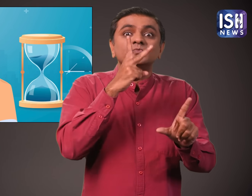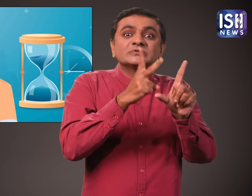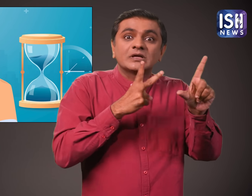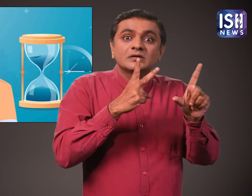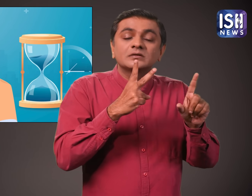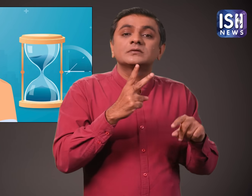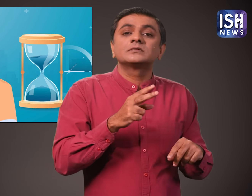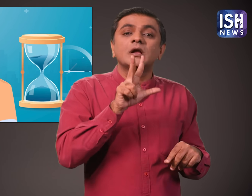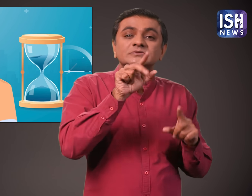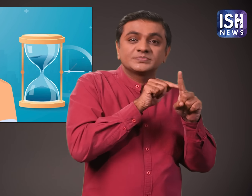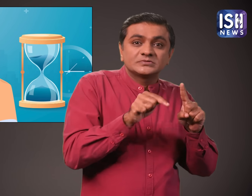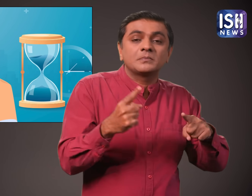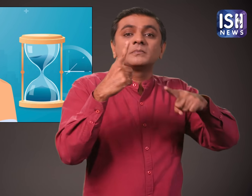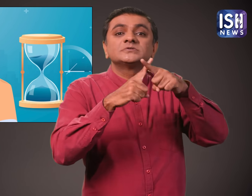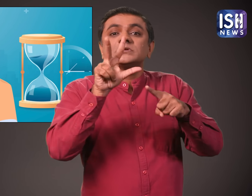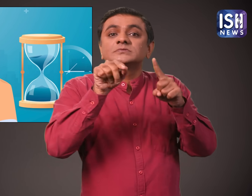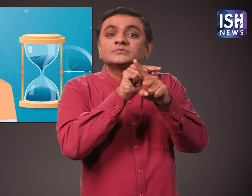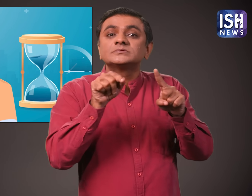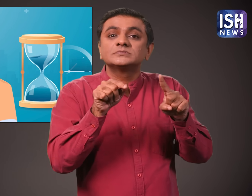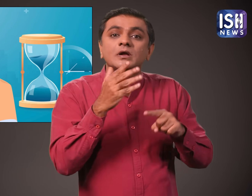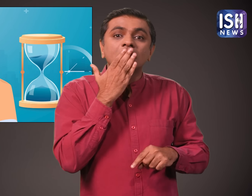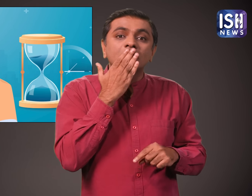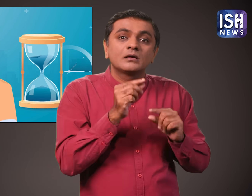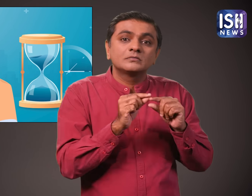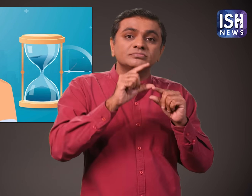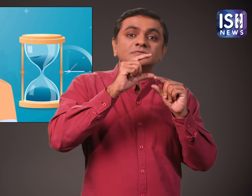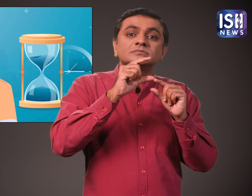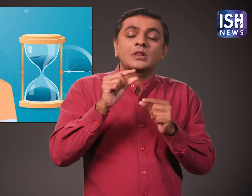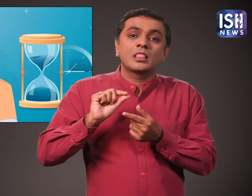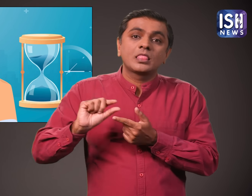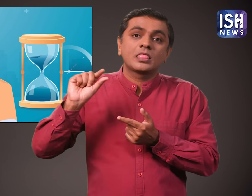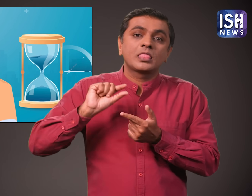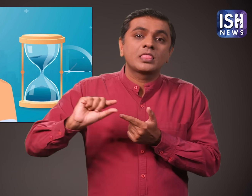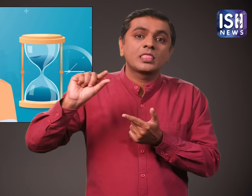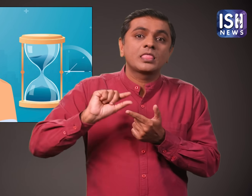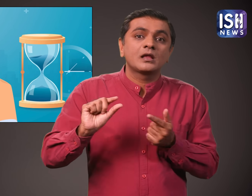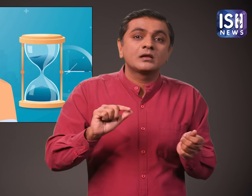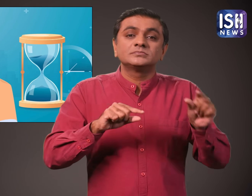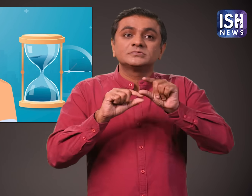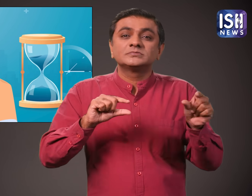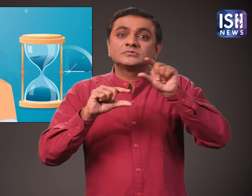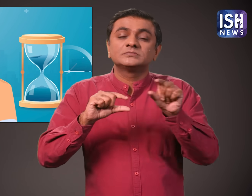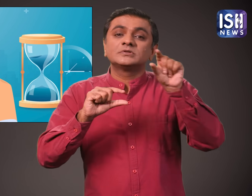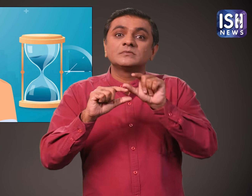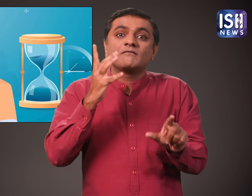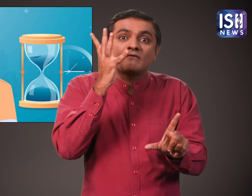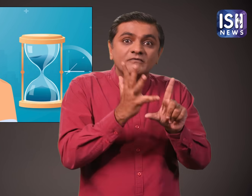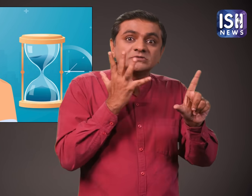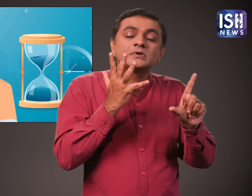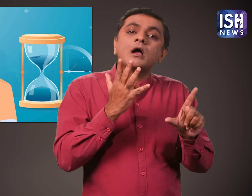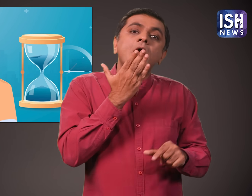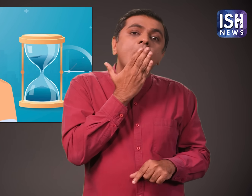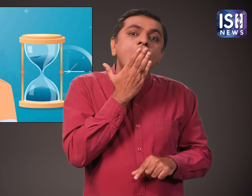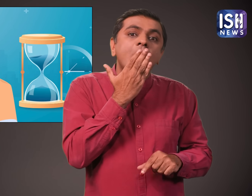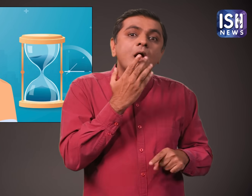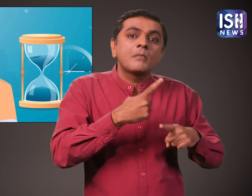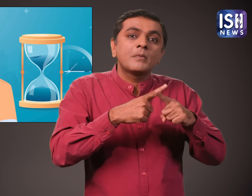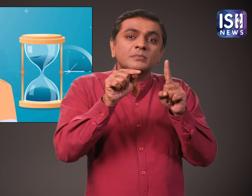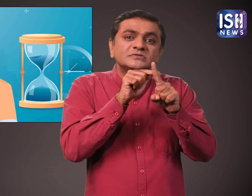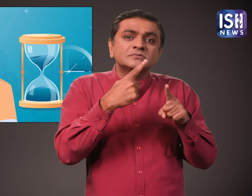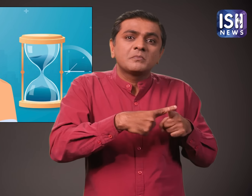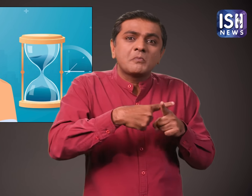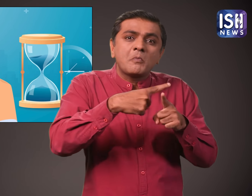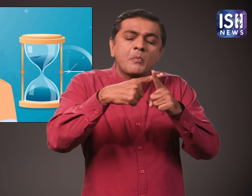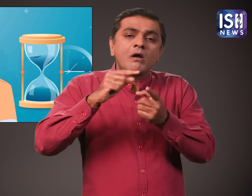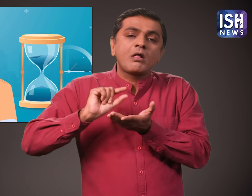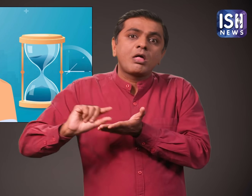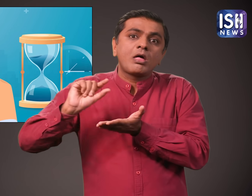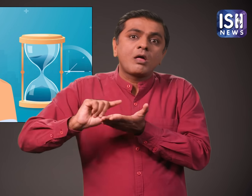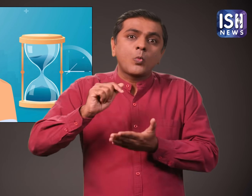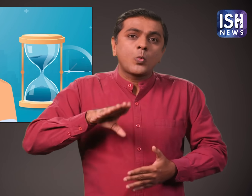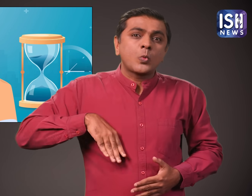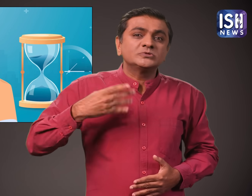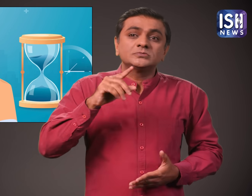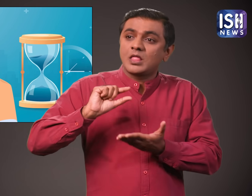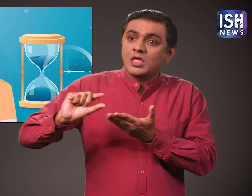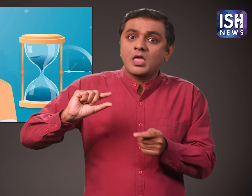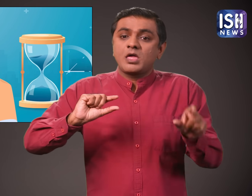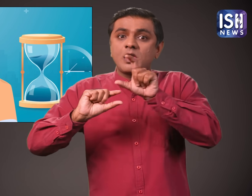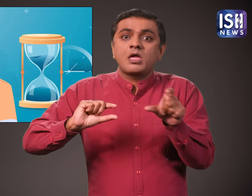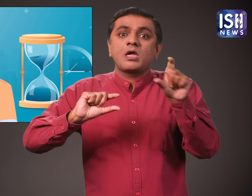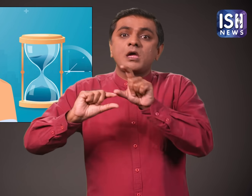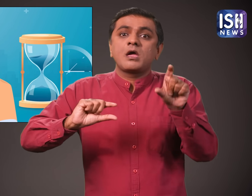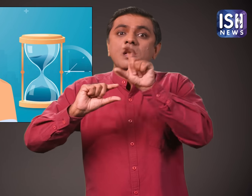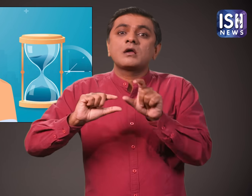Over 2 years, you pay 8% interest each year, totaling 16%, and it increases with longer terms. Over 5 years, the interest is much higher.